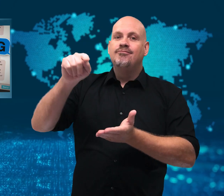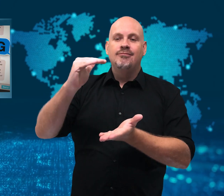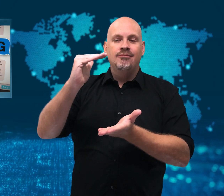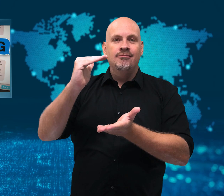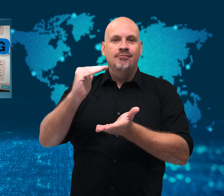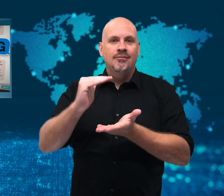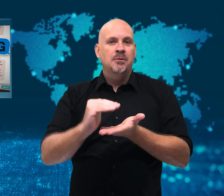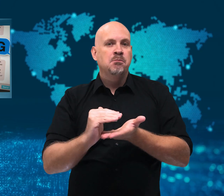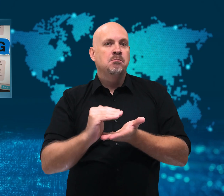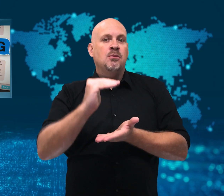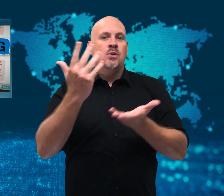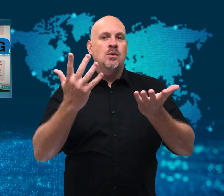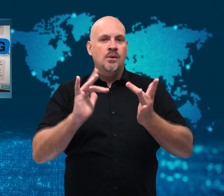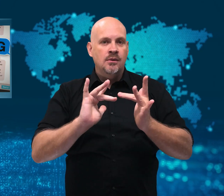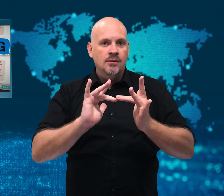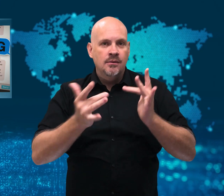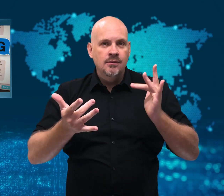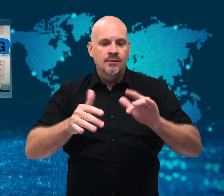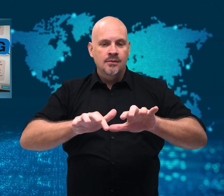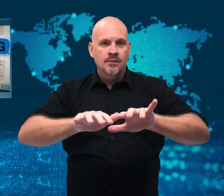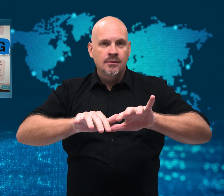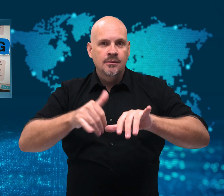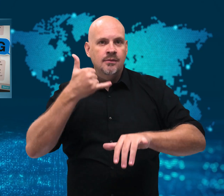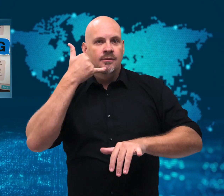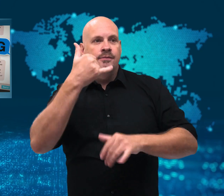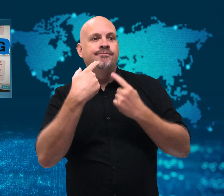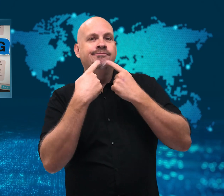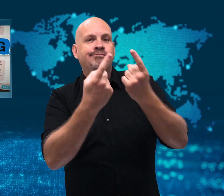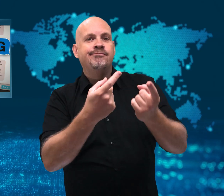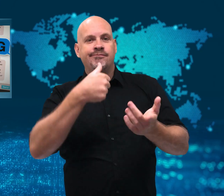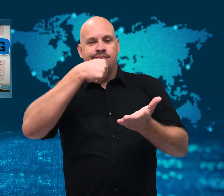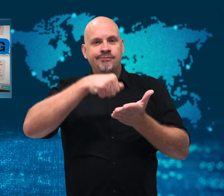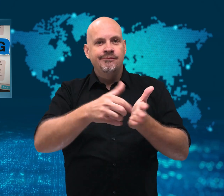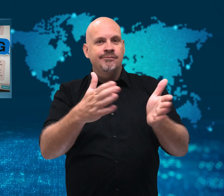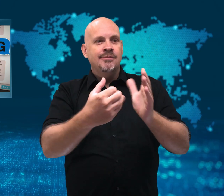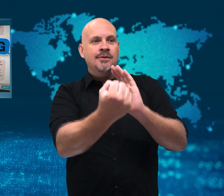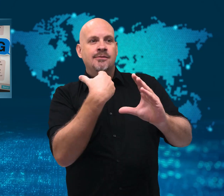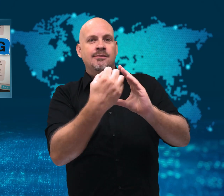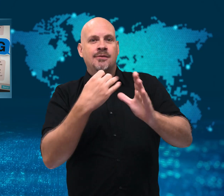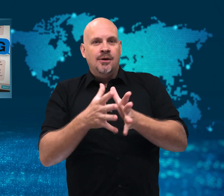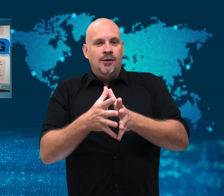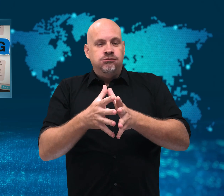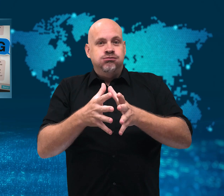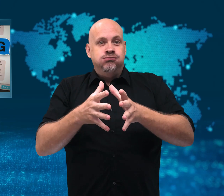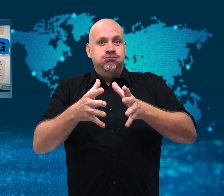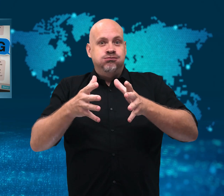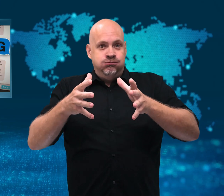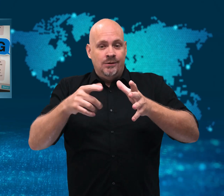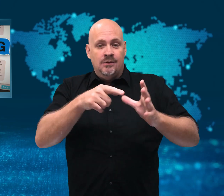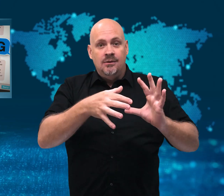Often, the texts are sent by a fraudulent company